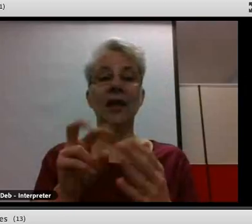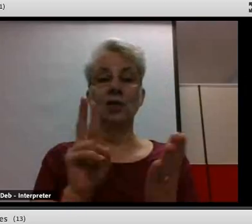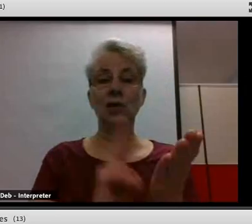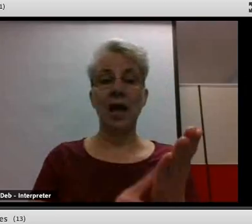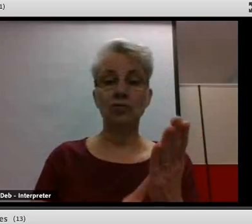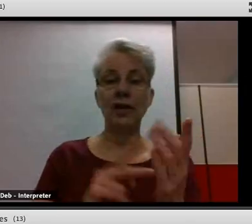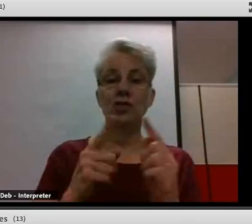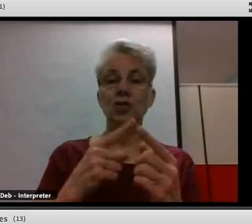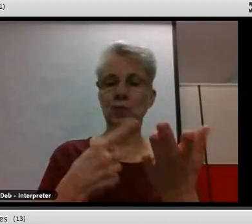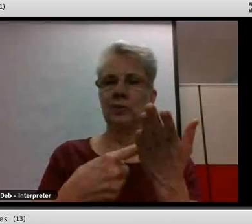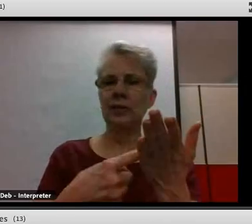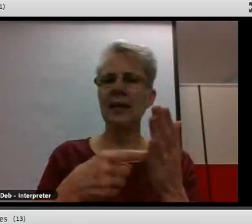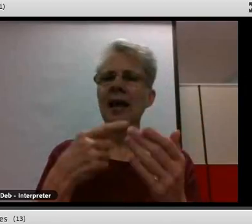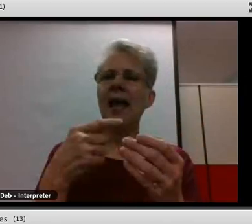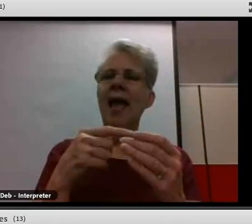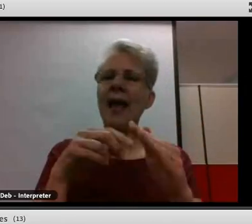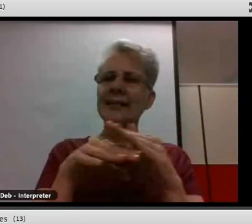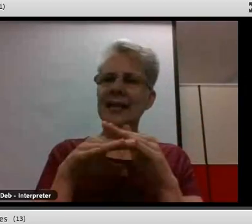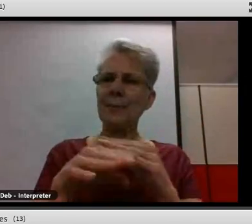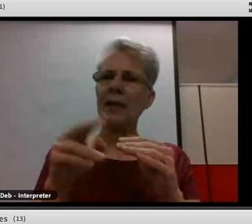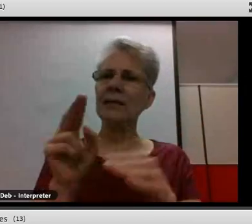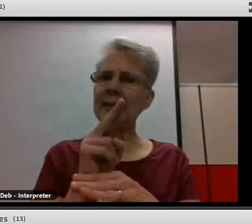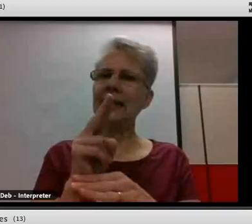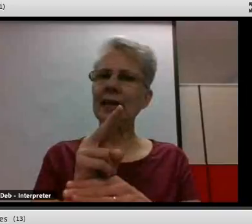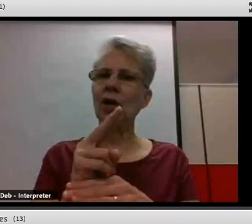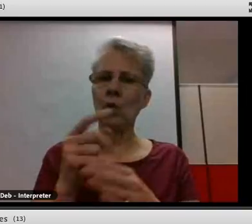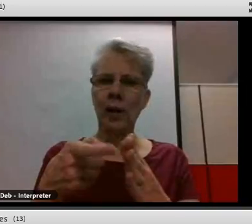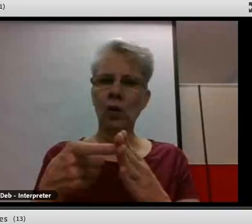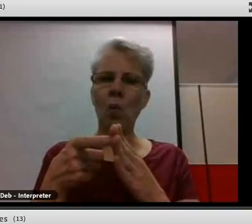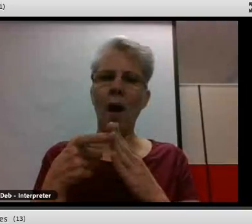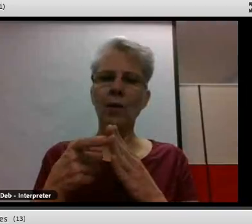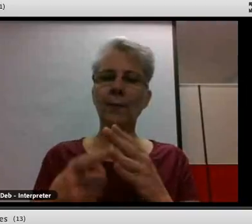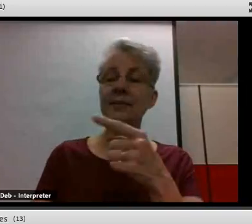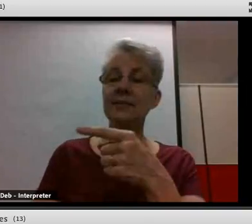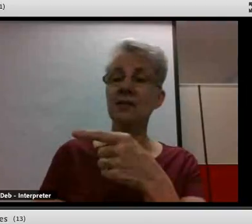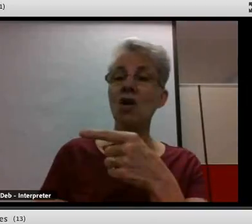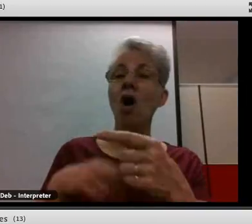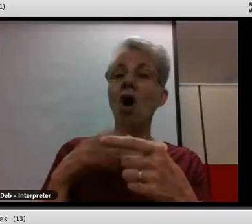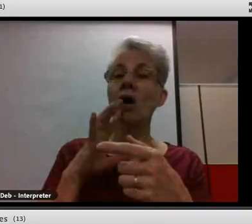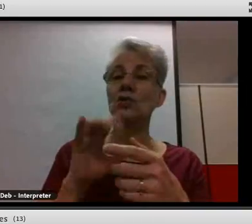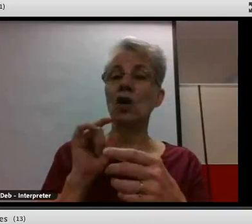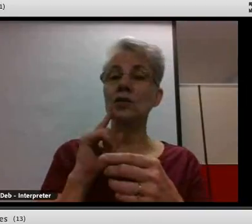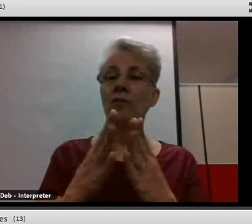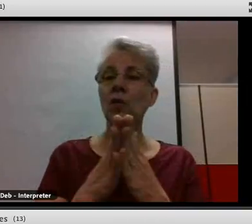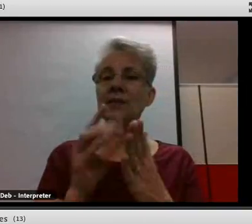And then Section 1194.22 talks about how web-based Internet